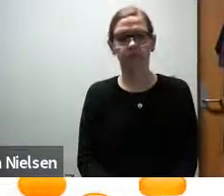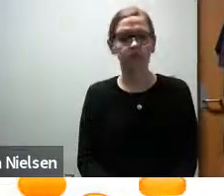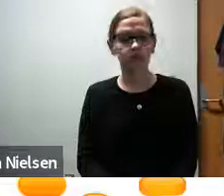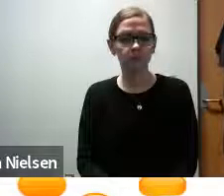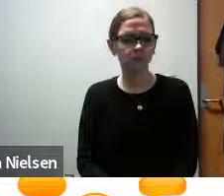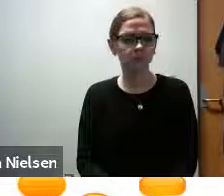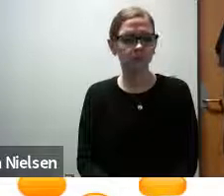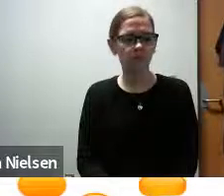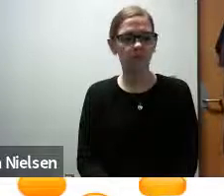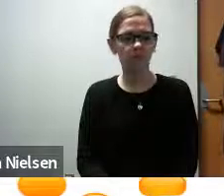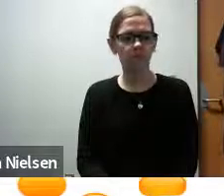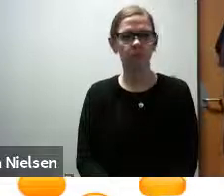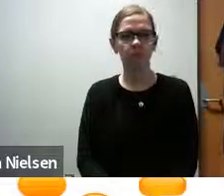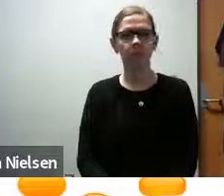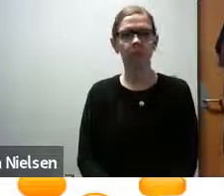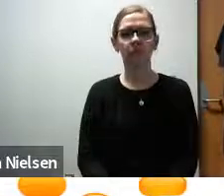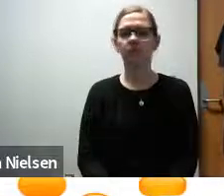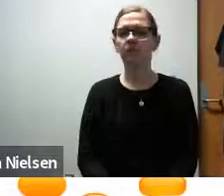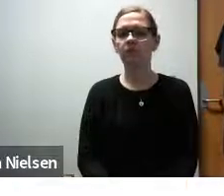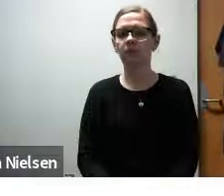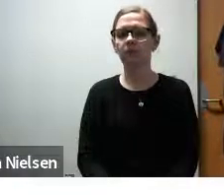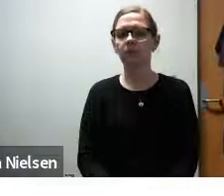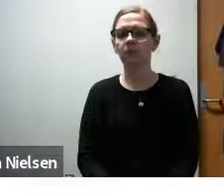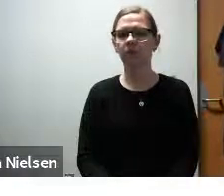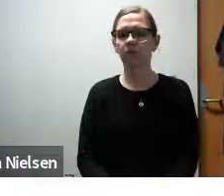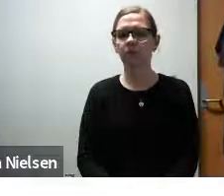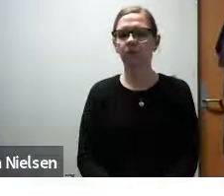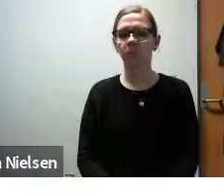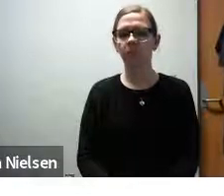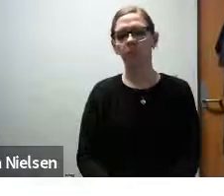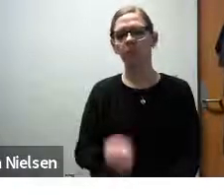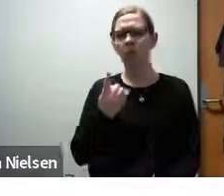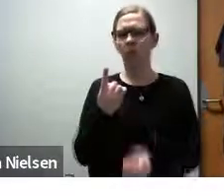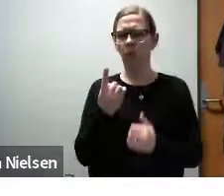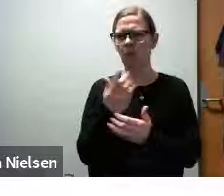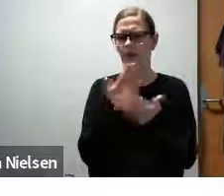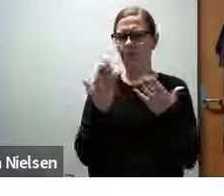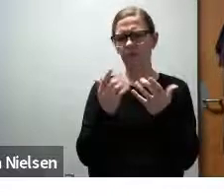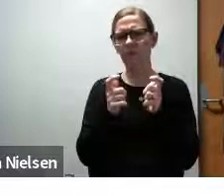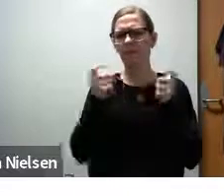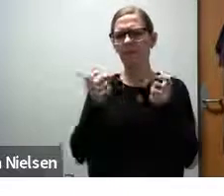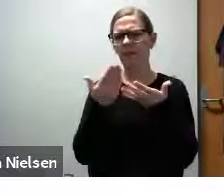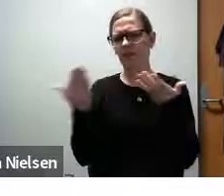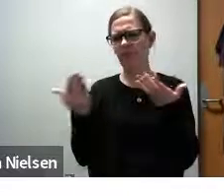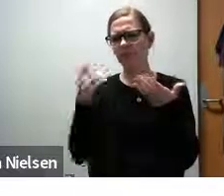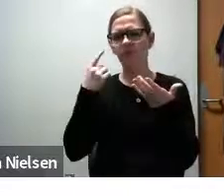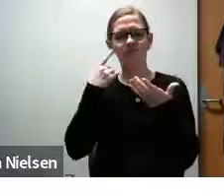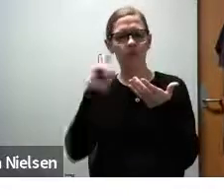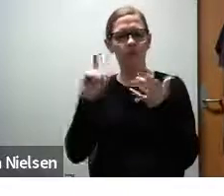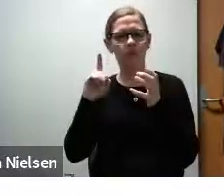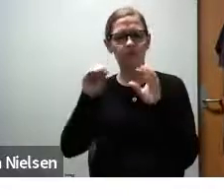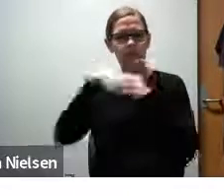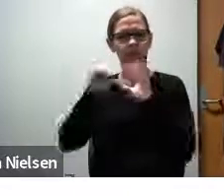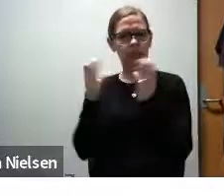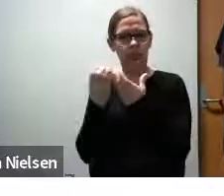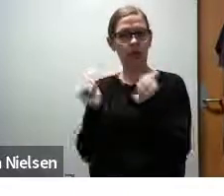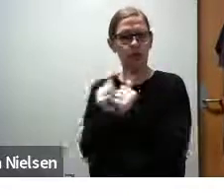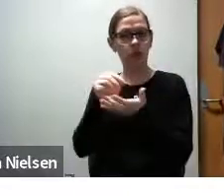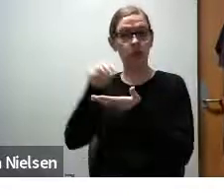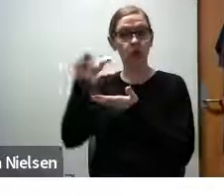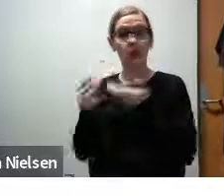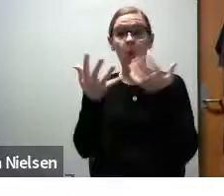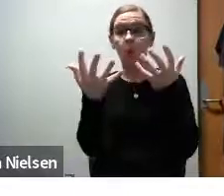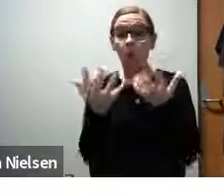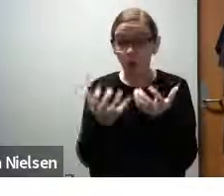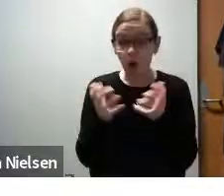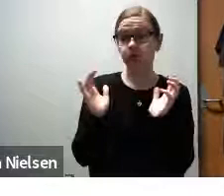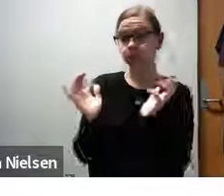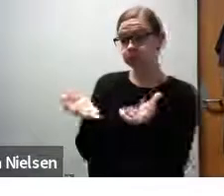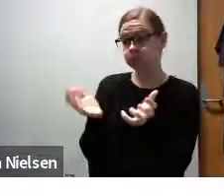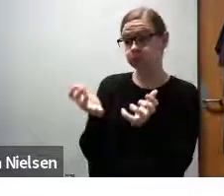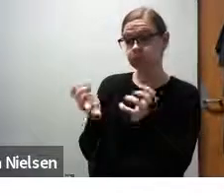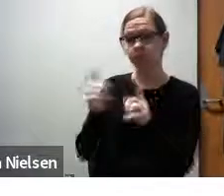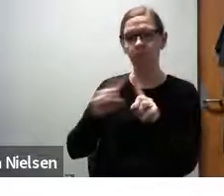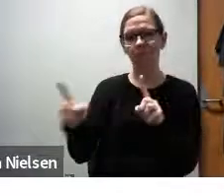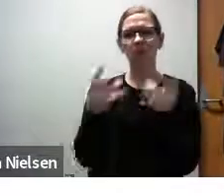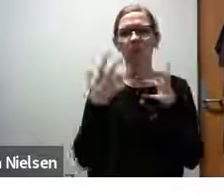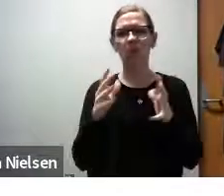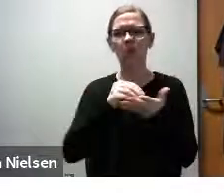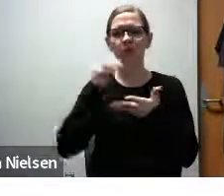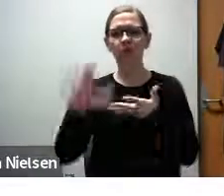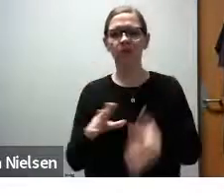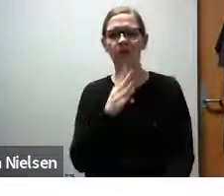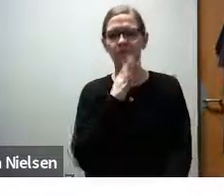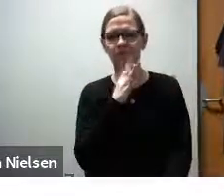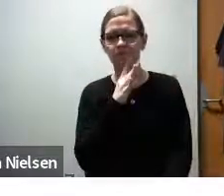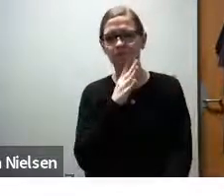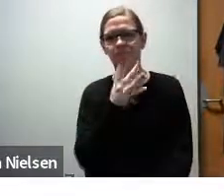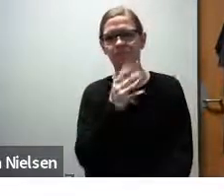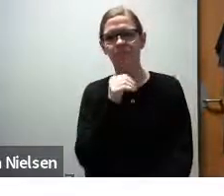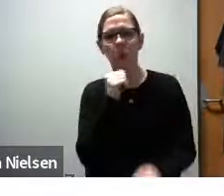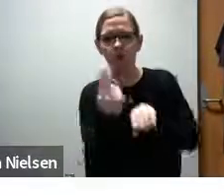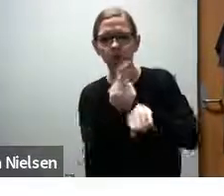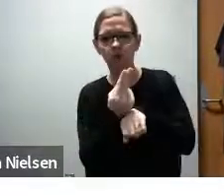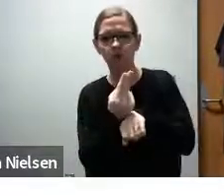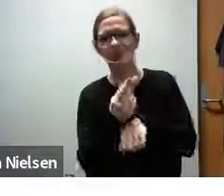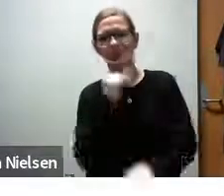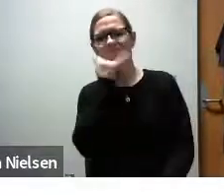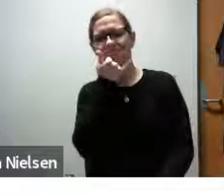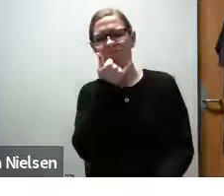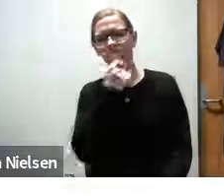Probably the biggest thing when we are in classes with our students because we want to be able to talk with them, but we also don't want them to miss use the microphones, so when you first go into class, you can make it where everybody is muted.